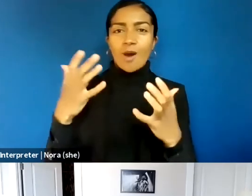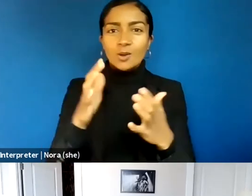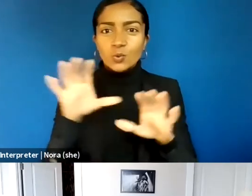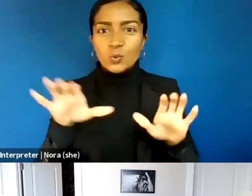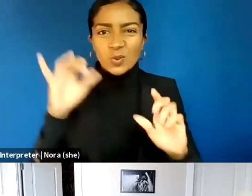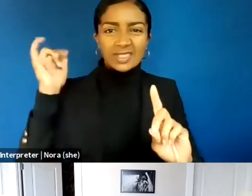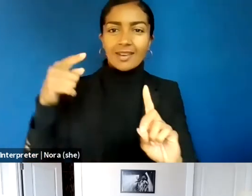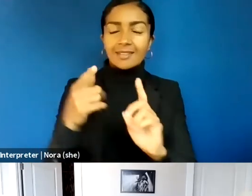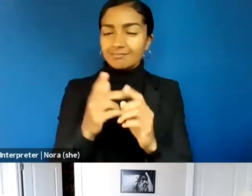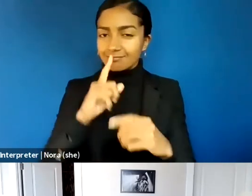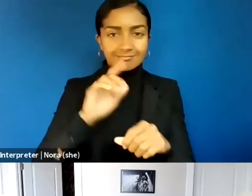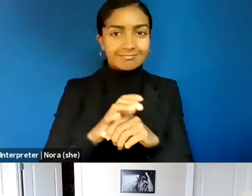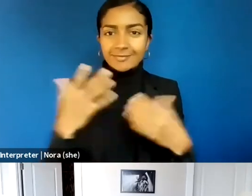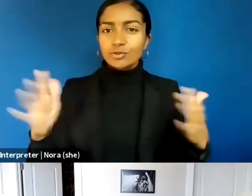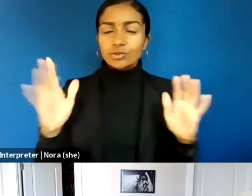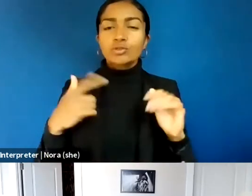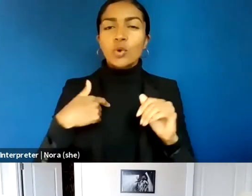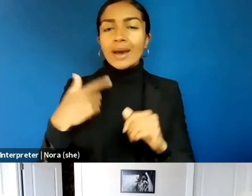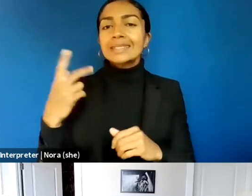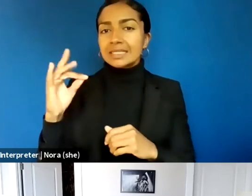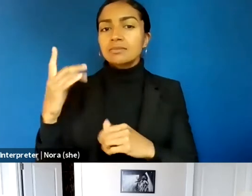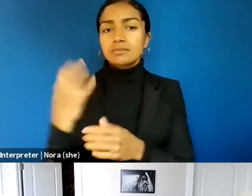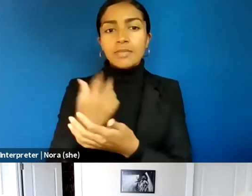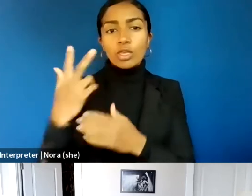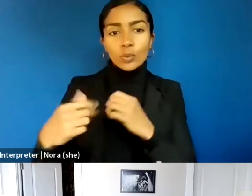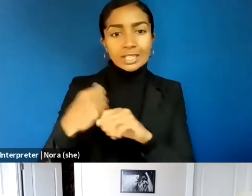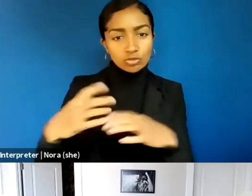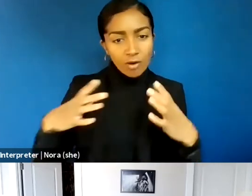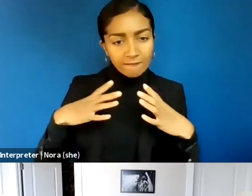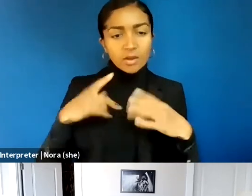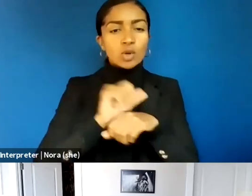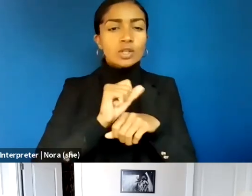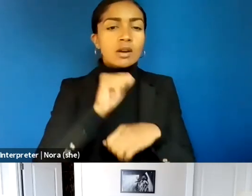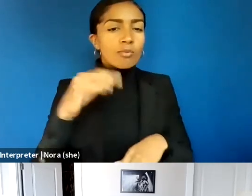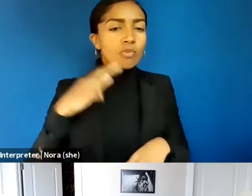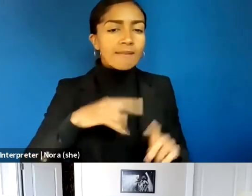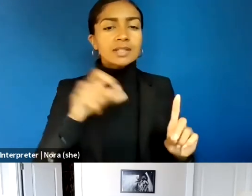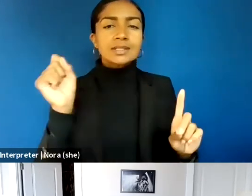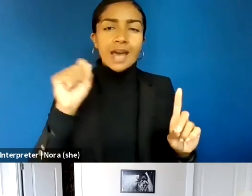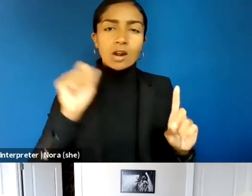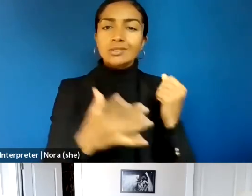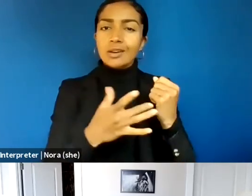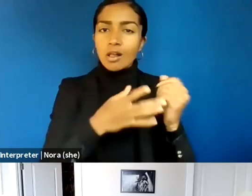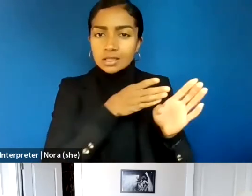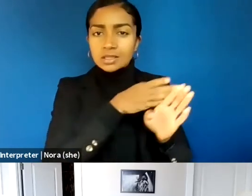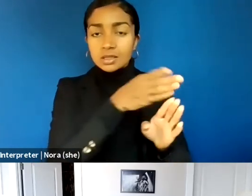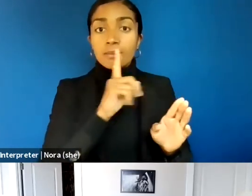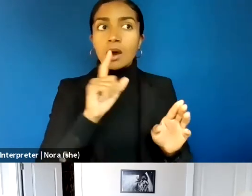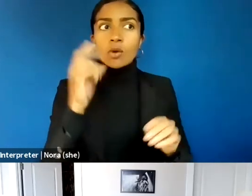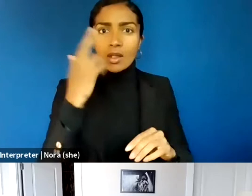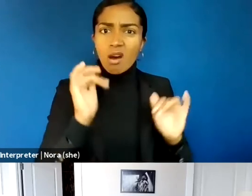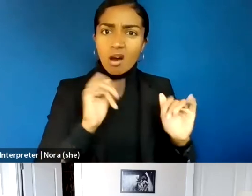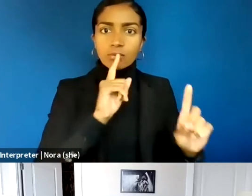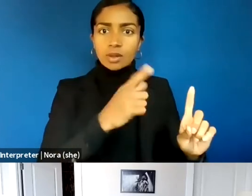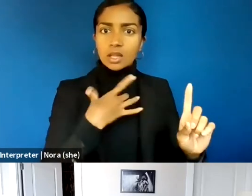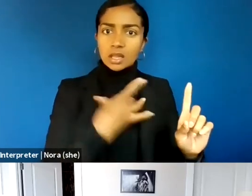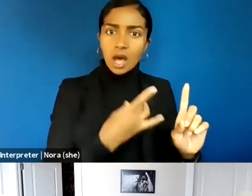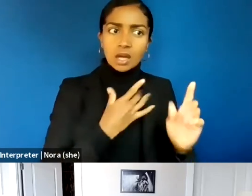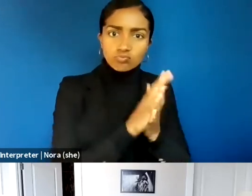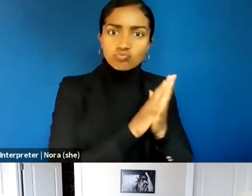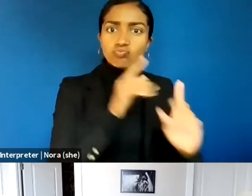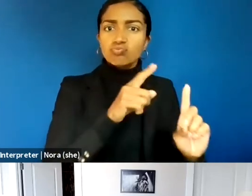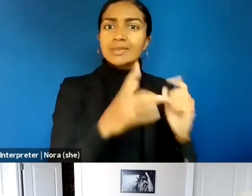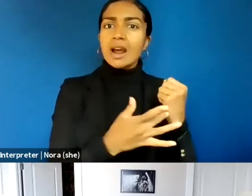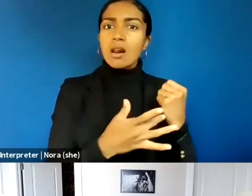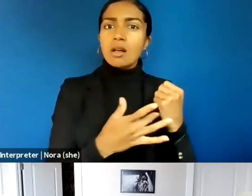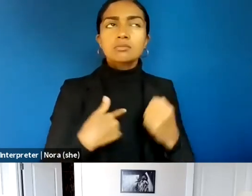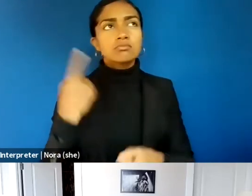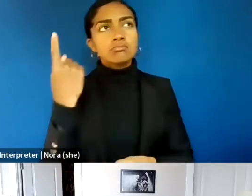But I took three years off and I worked at a nonprofit in Seattle in the technology industry and I was like, oh, I actually really like technology, like I wonder if I could do something around that area. And so, yeah, I ended up going to law school and figuring out that I wanted to do something around technology surveillance.